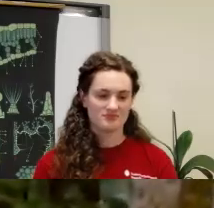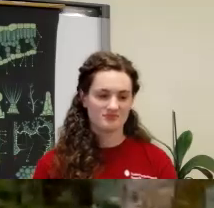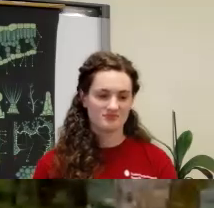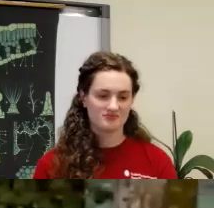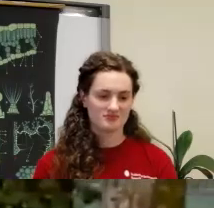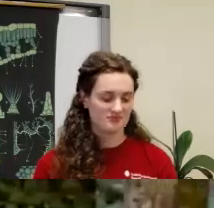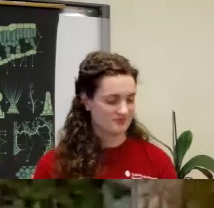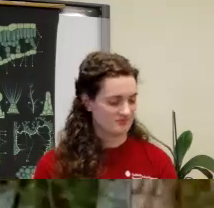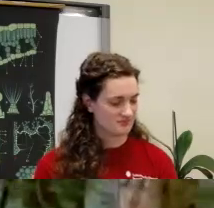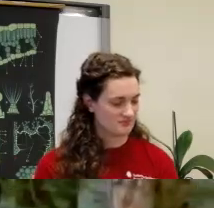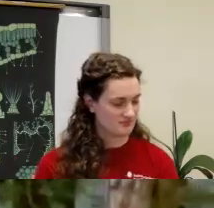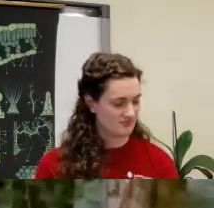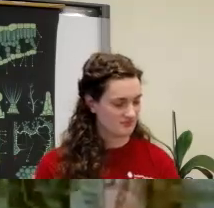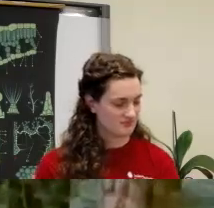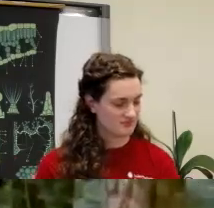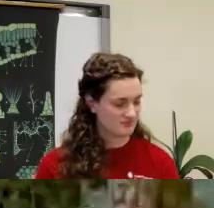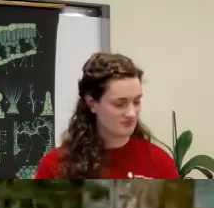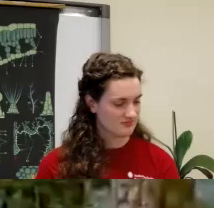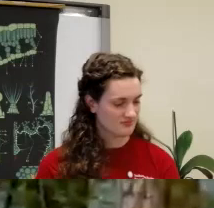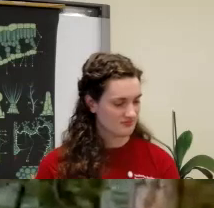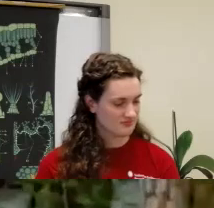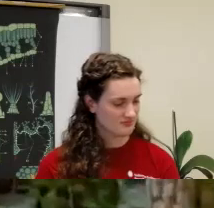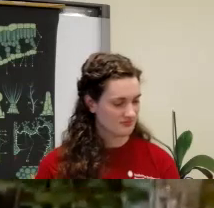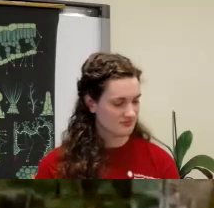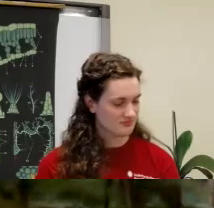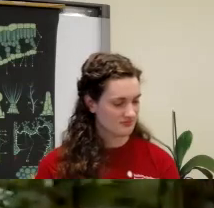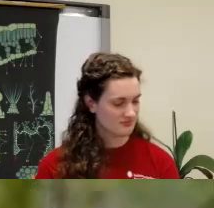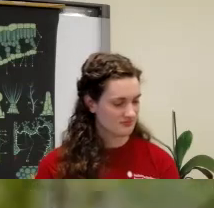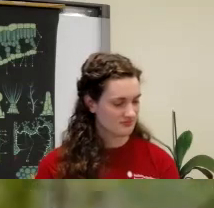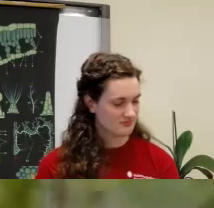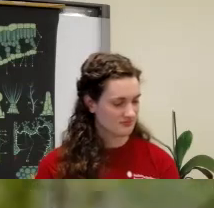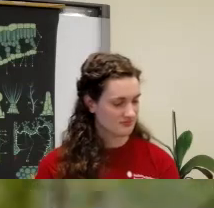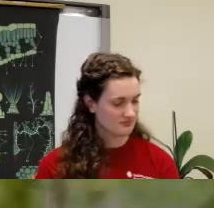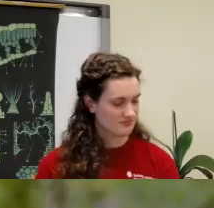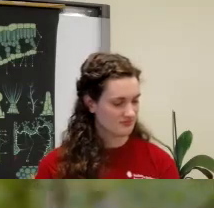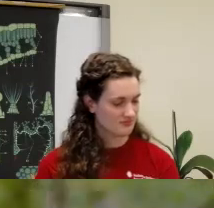And so, for this project we're really thinking about what the natural insect communities are in these forests.